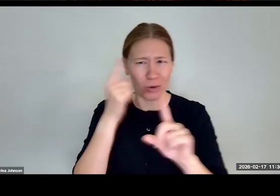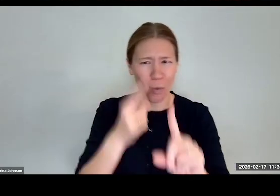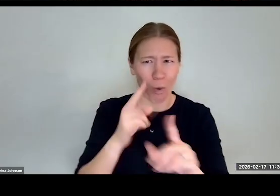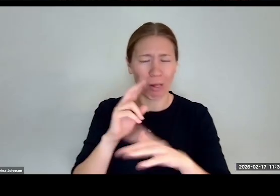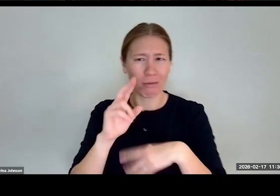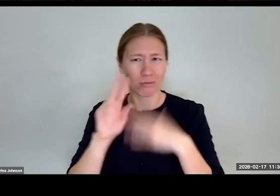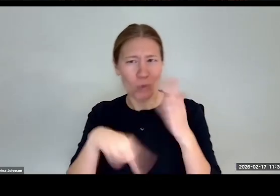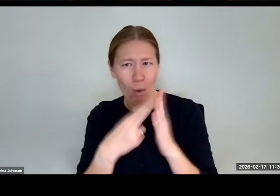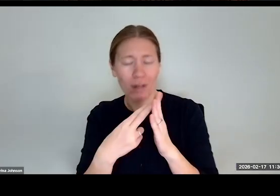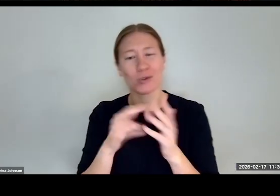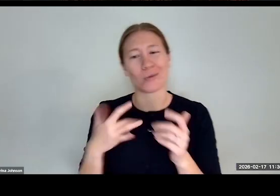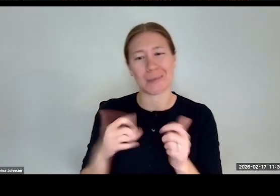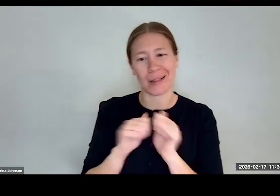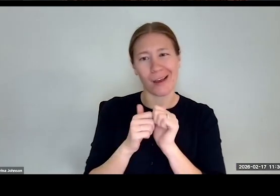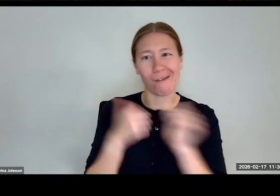So avoid doing that wherever you can.